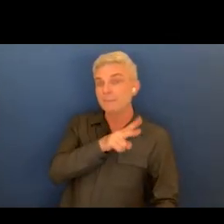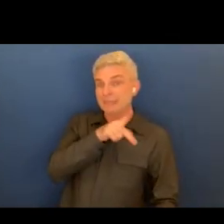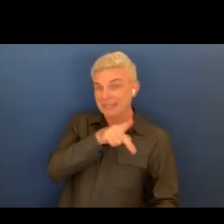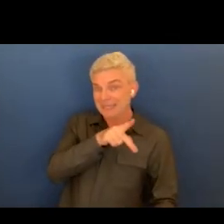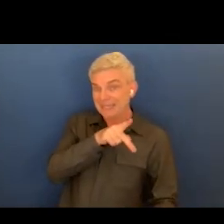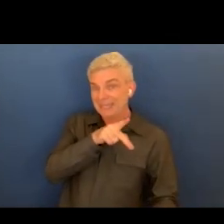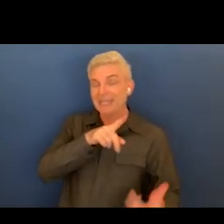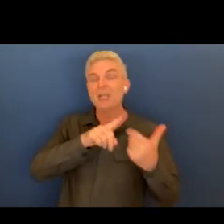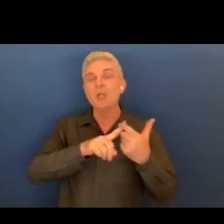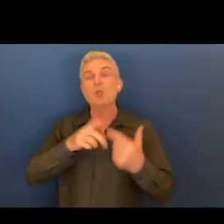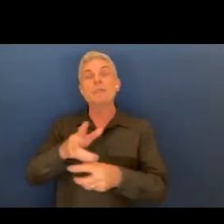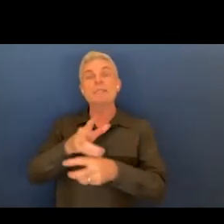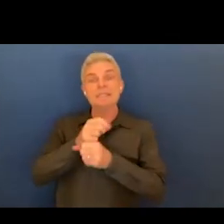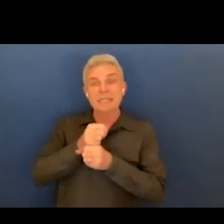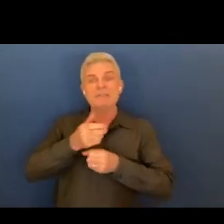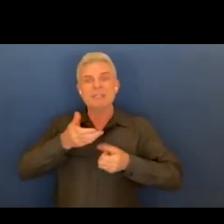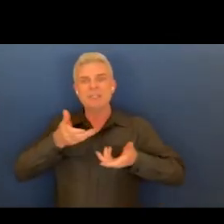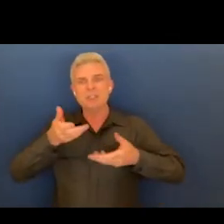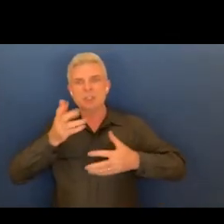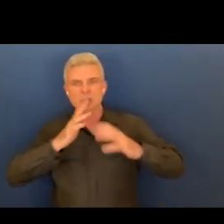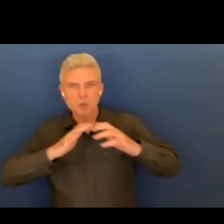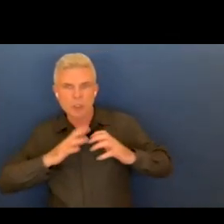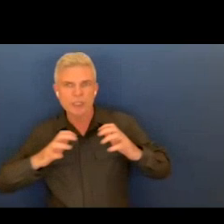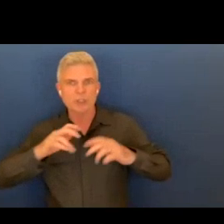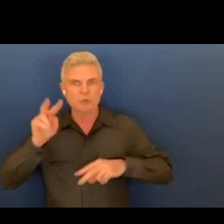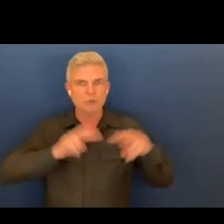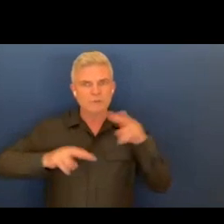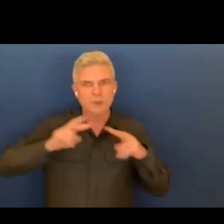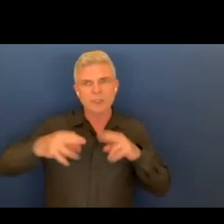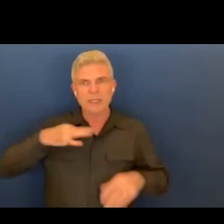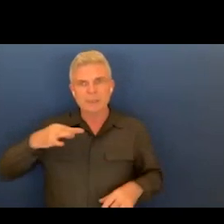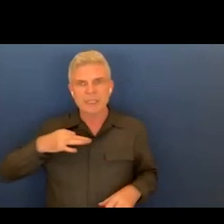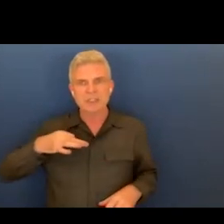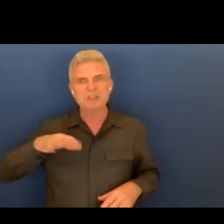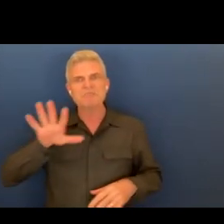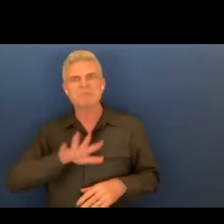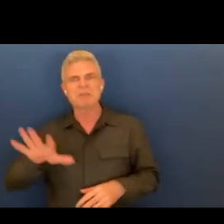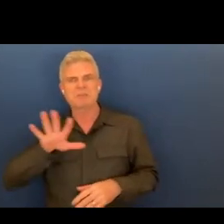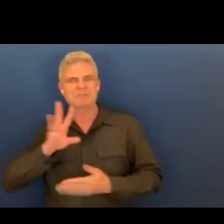receiving, sorting, and reviewing applications took about six weeks.